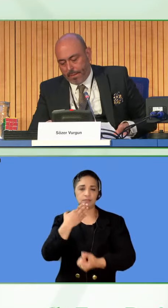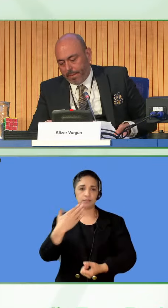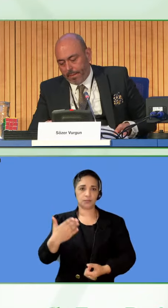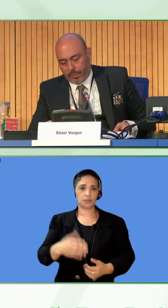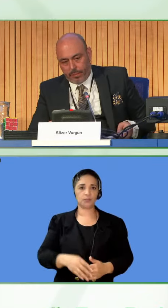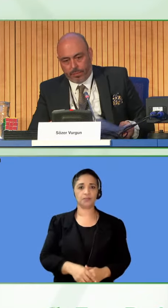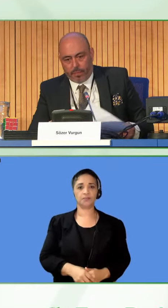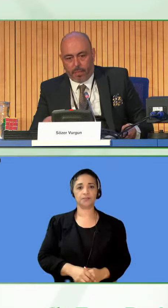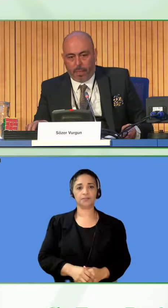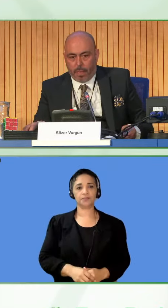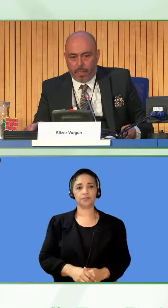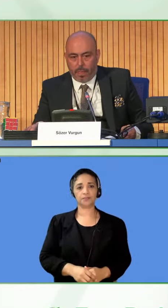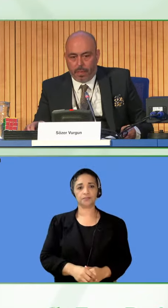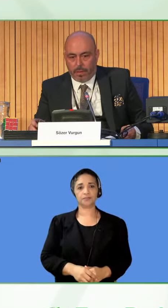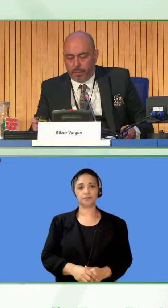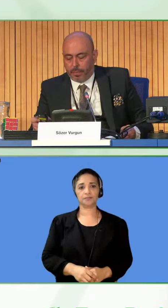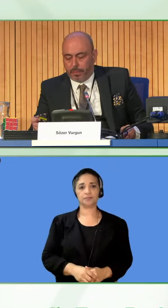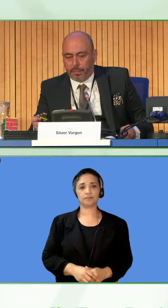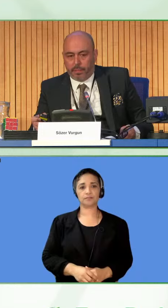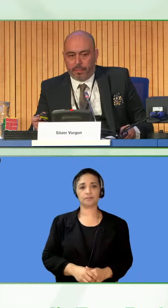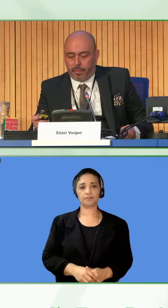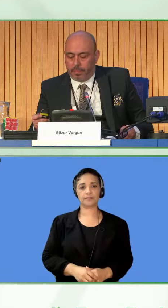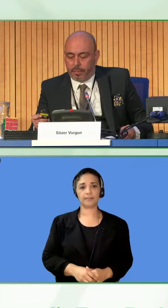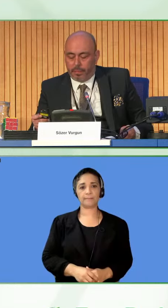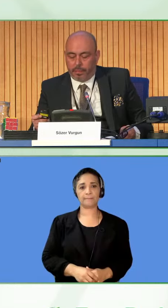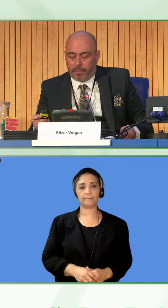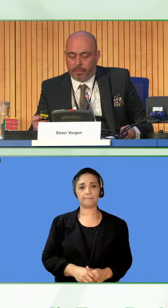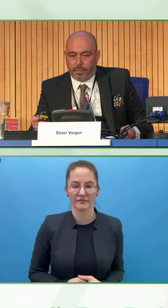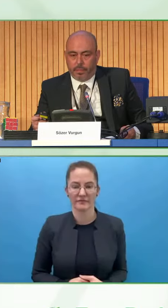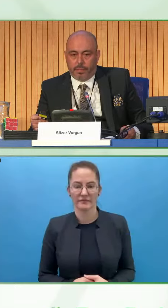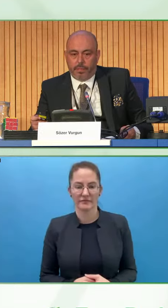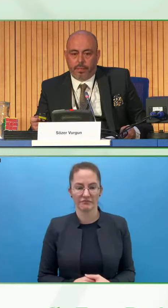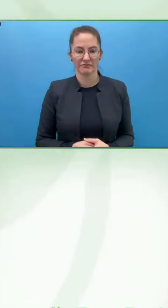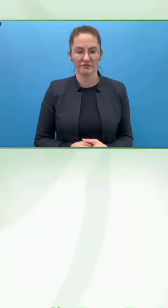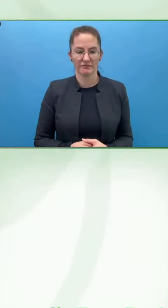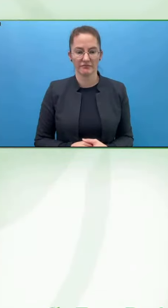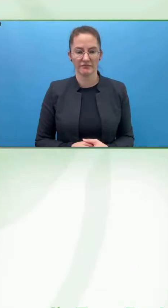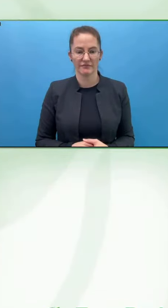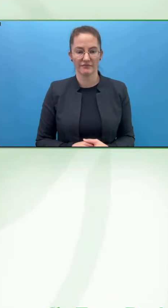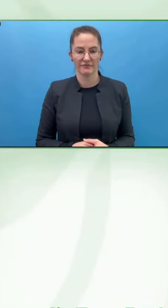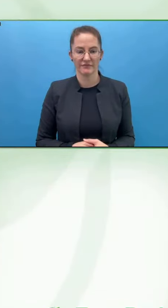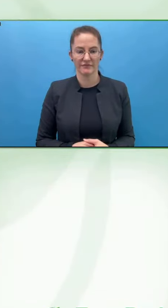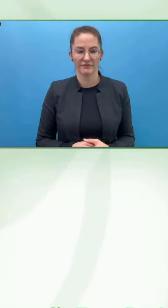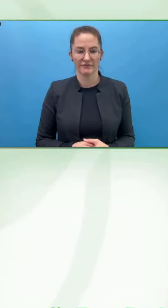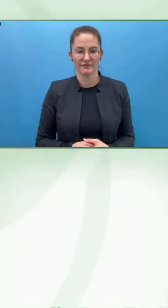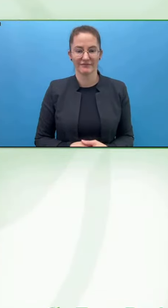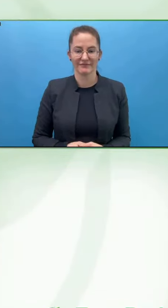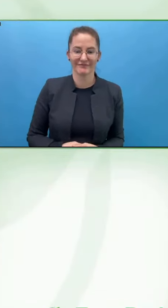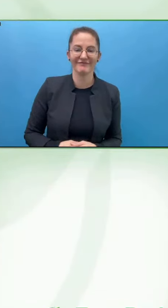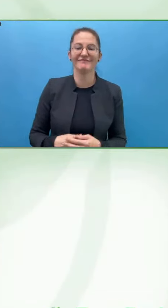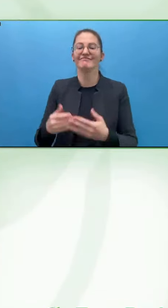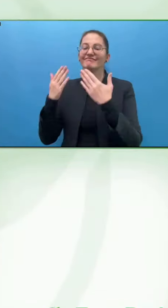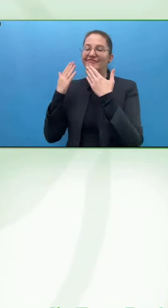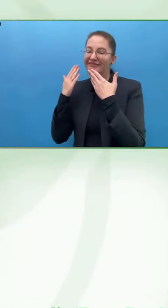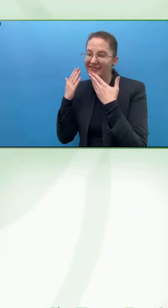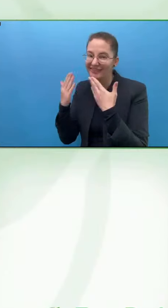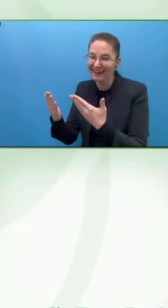Thank you very much for your presentation,